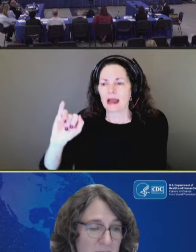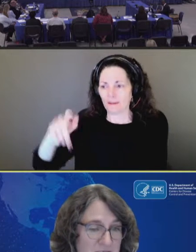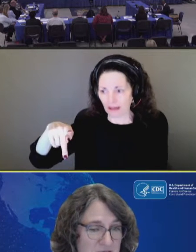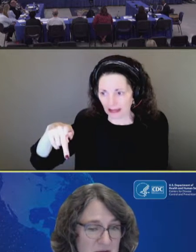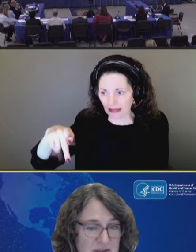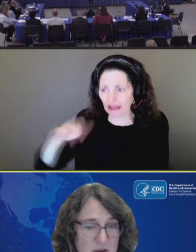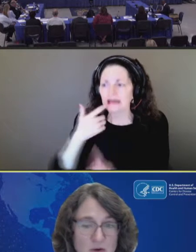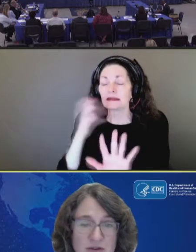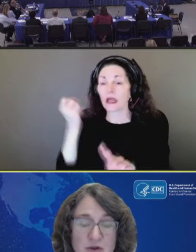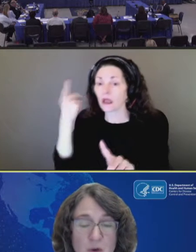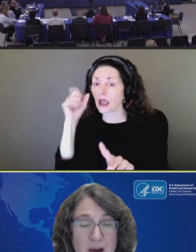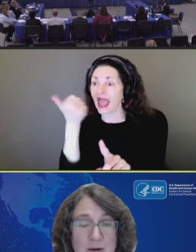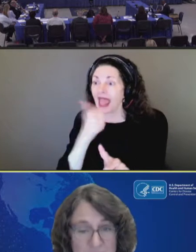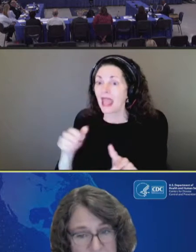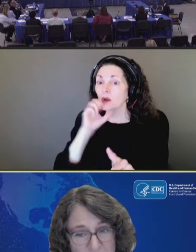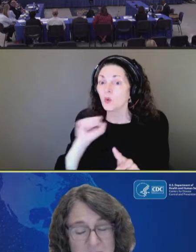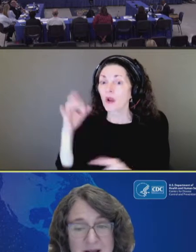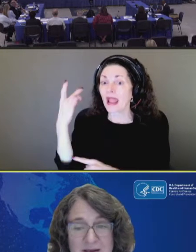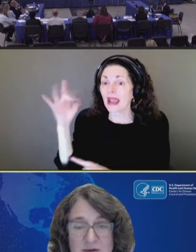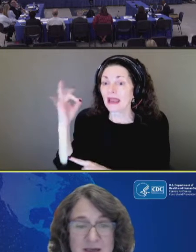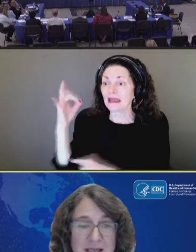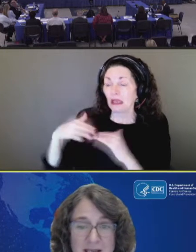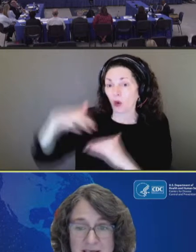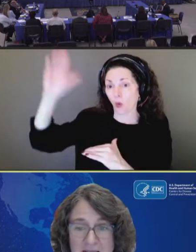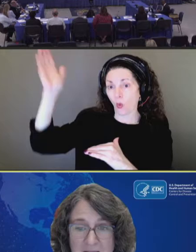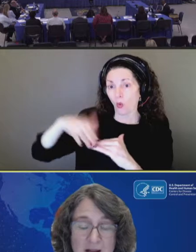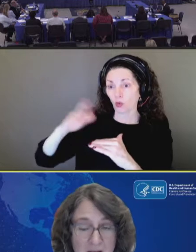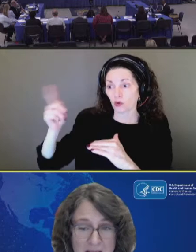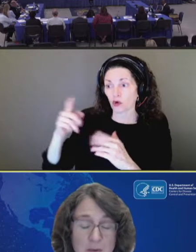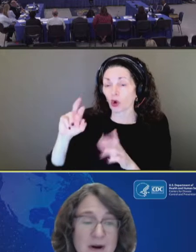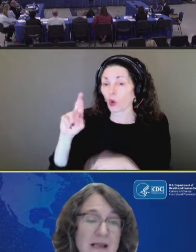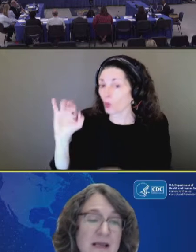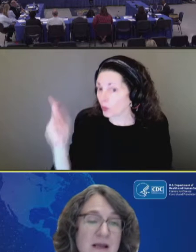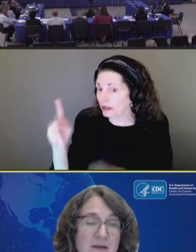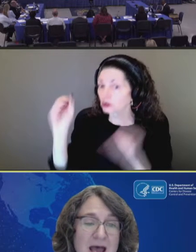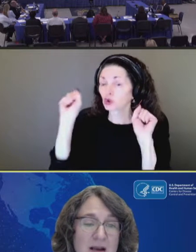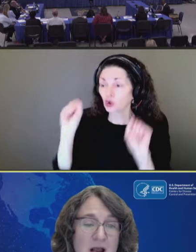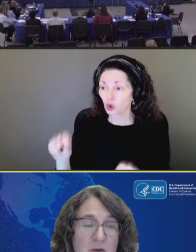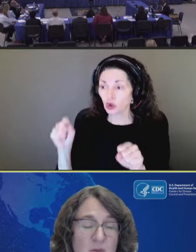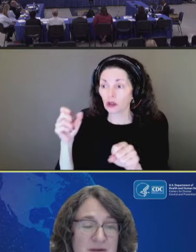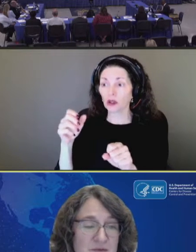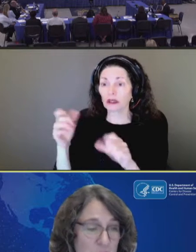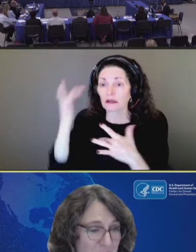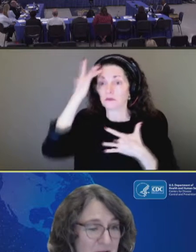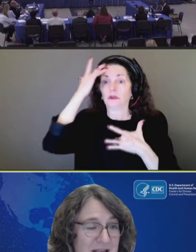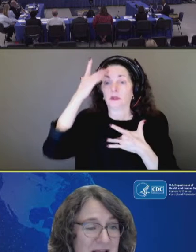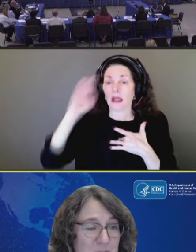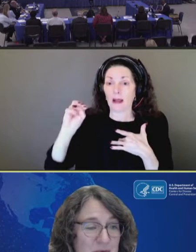people 18 years and older who are at risk for mpox during an outbreak. That was going on and